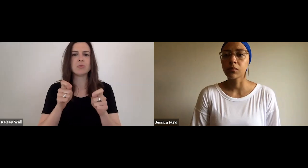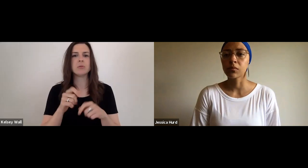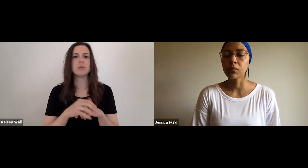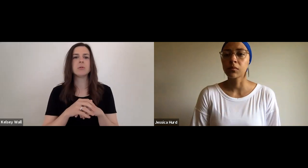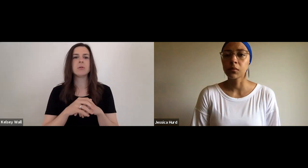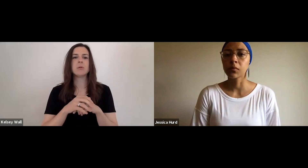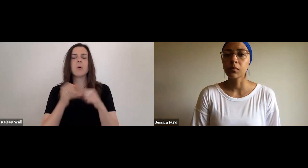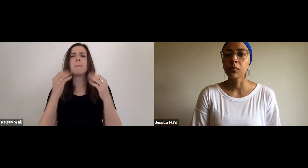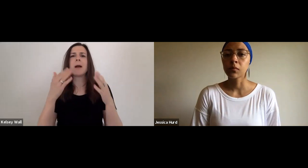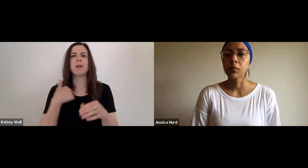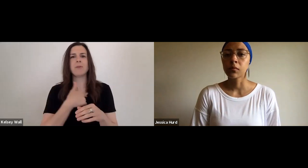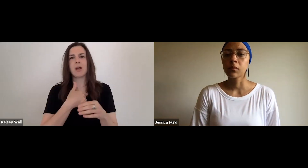and how you can manage them.